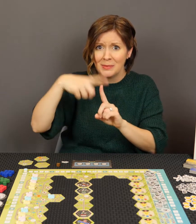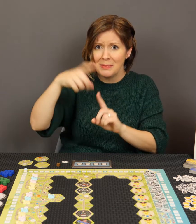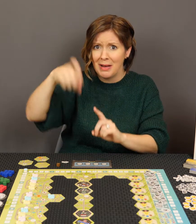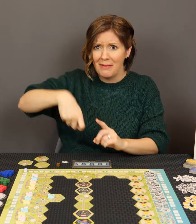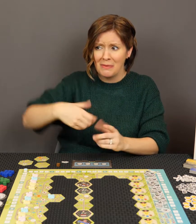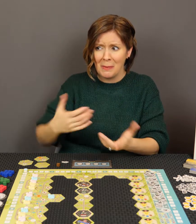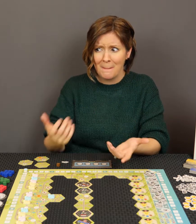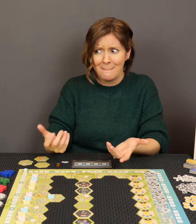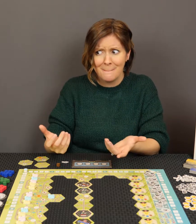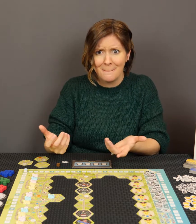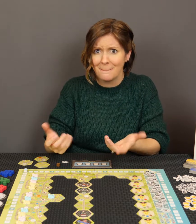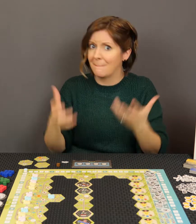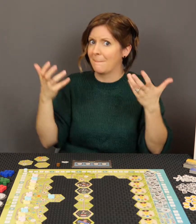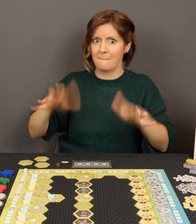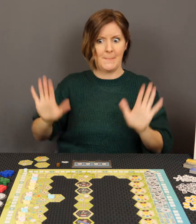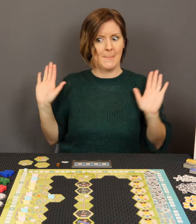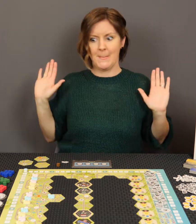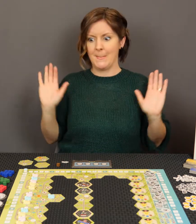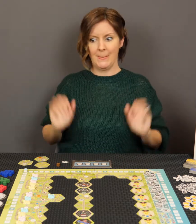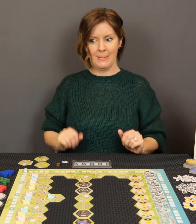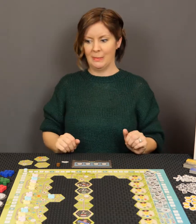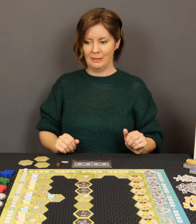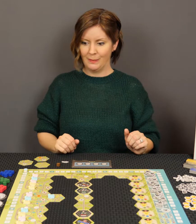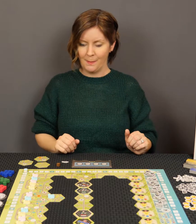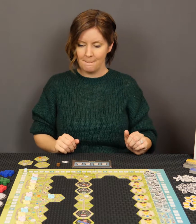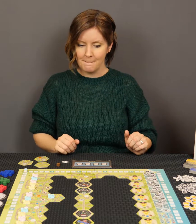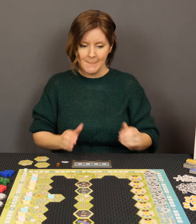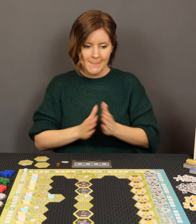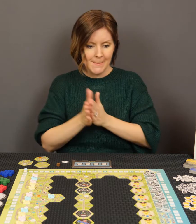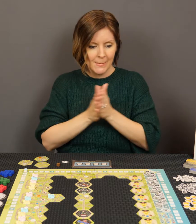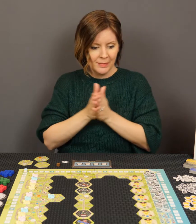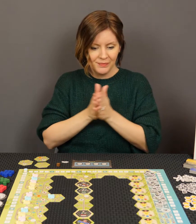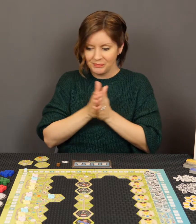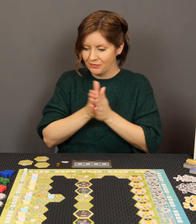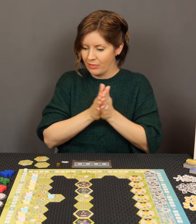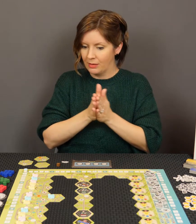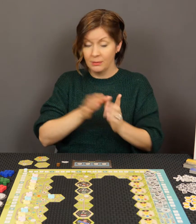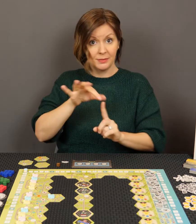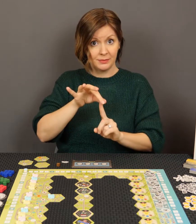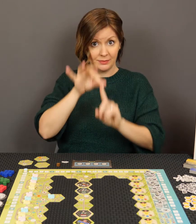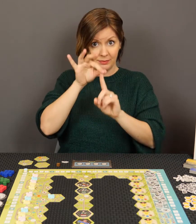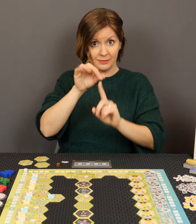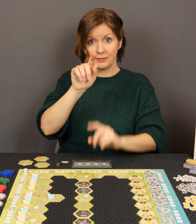then I lose 10 points… which I don’t want!